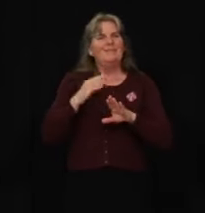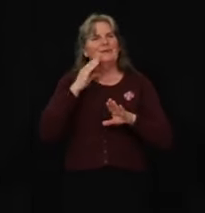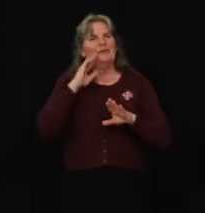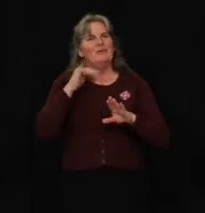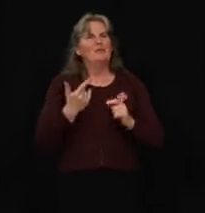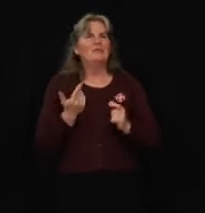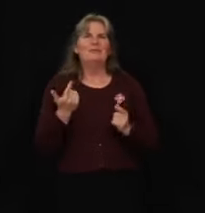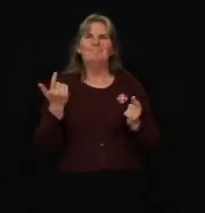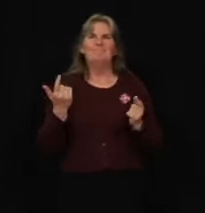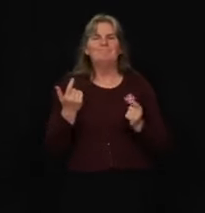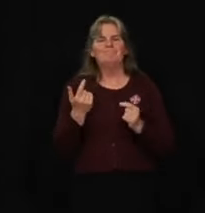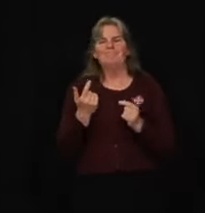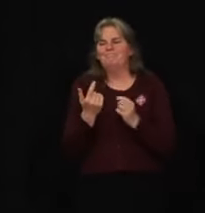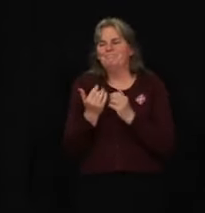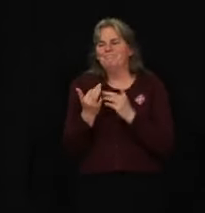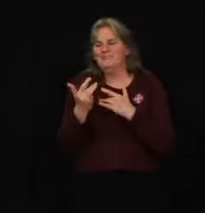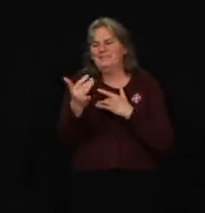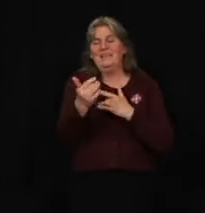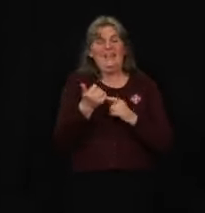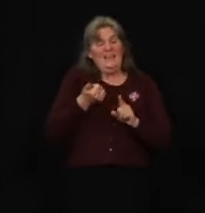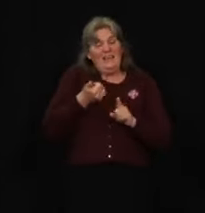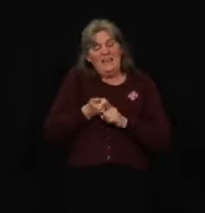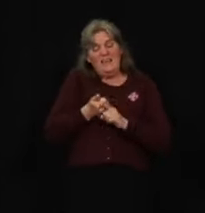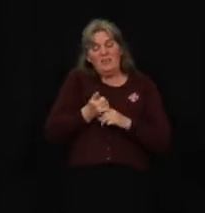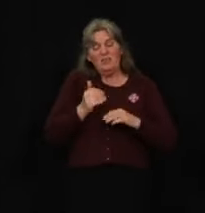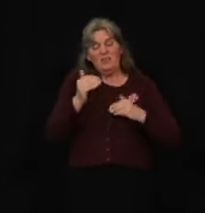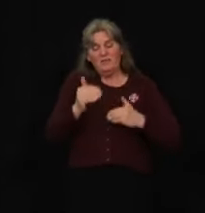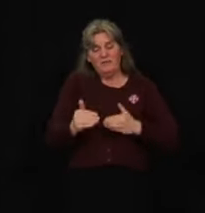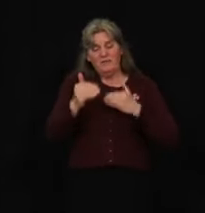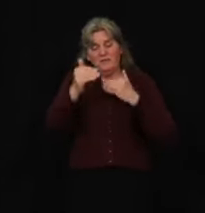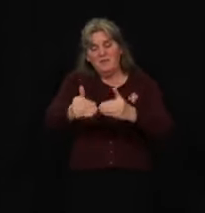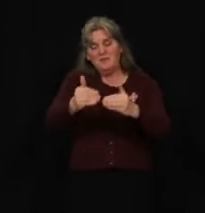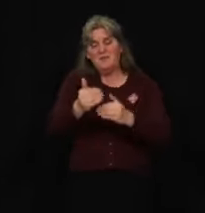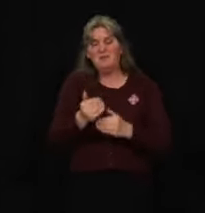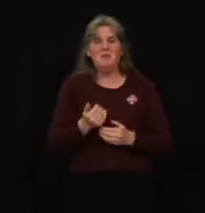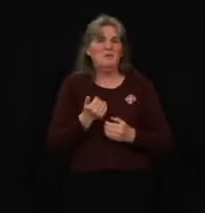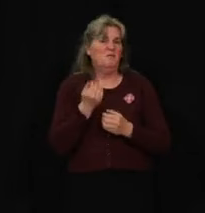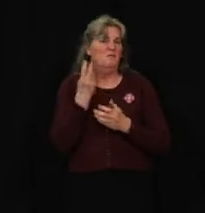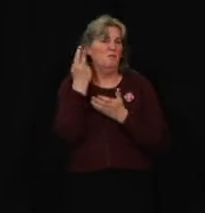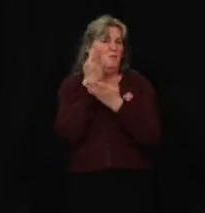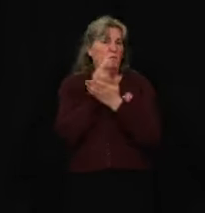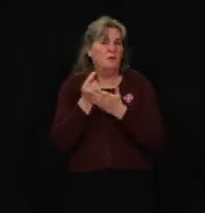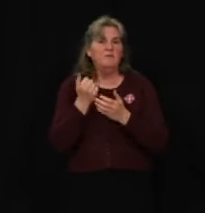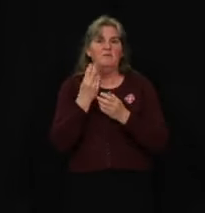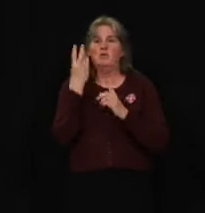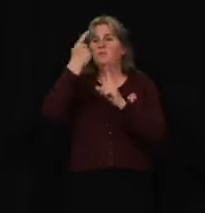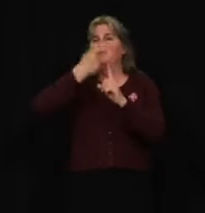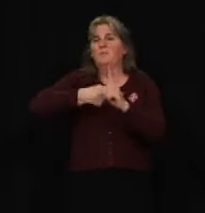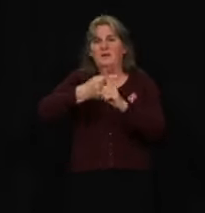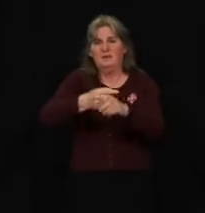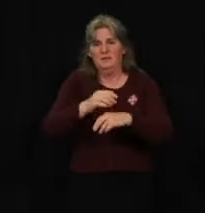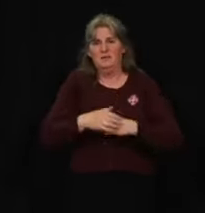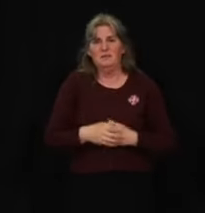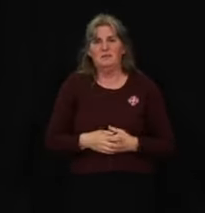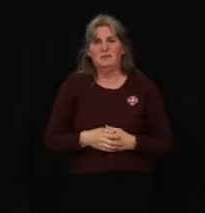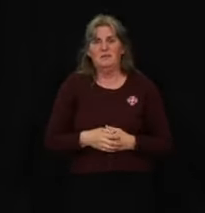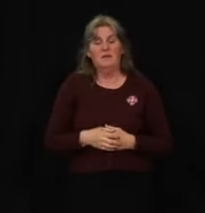quo or perhaps with the evolving phases look at changing their situation? Great question.